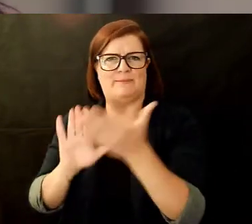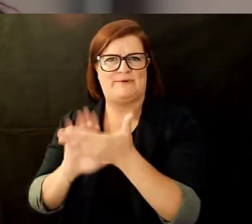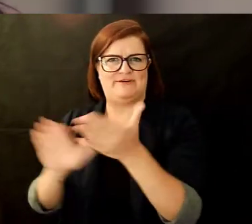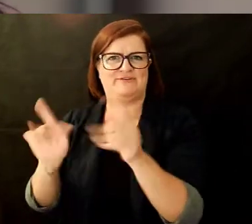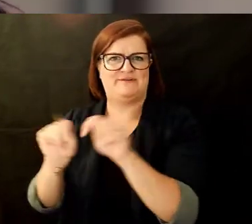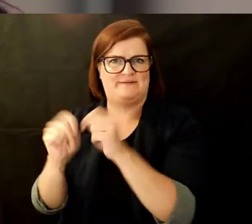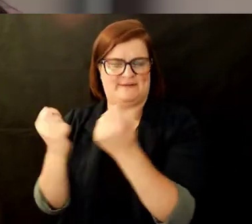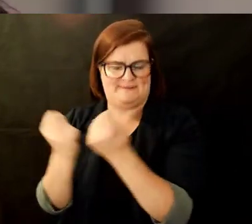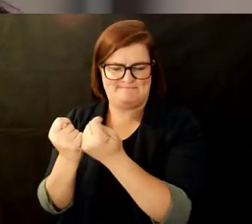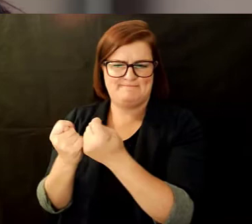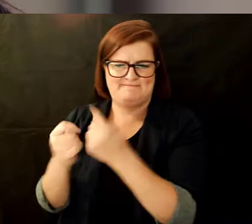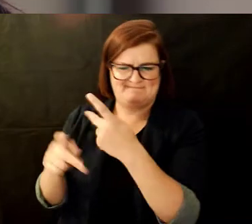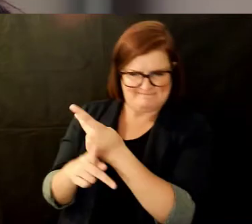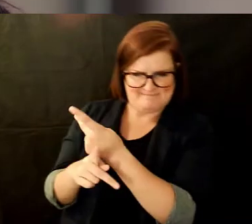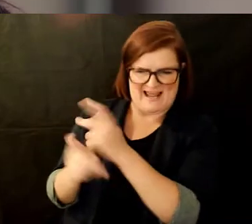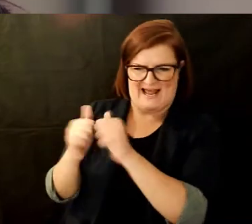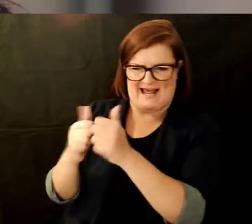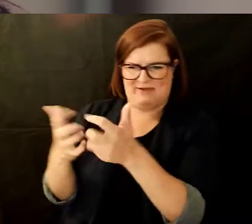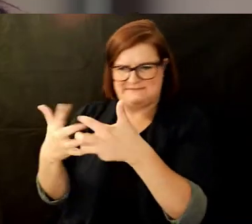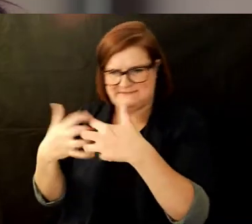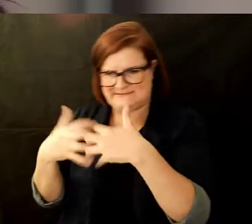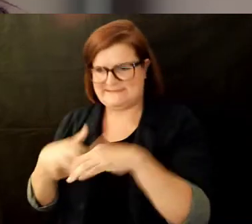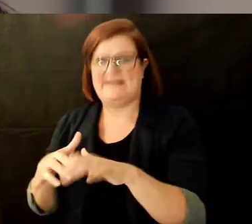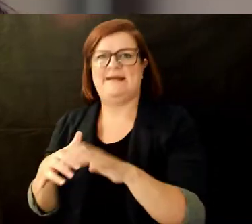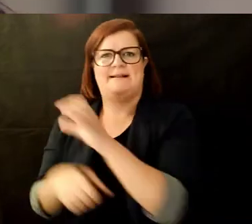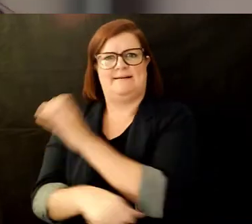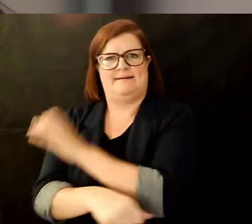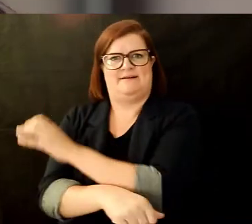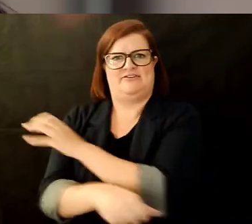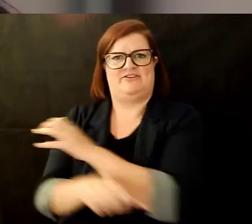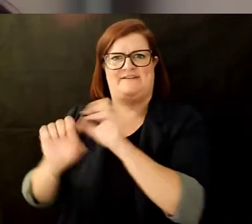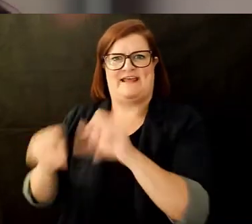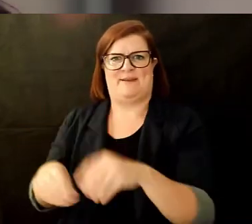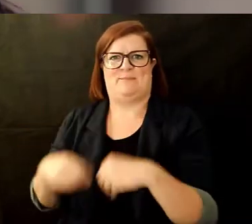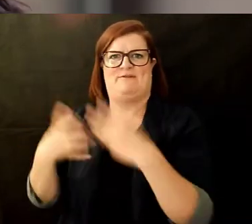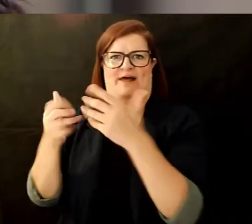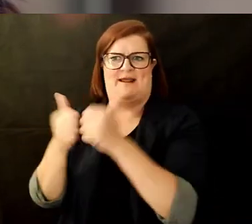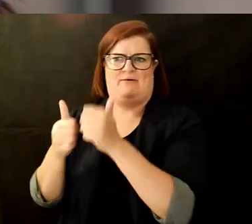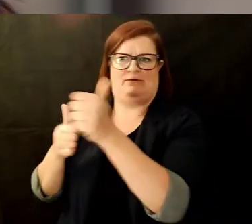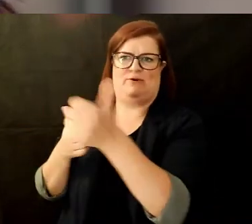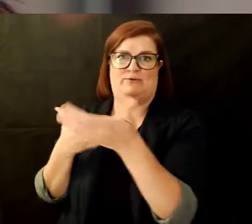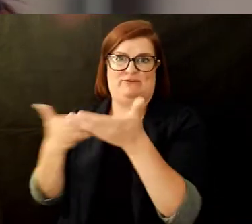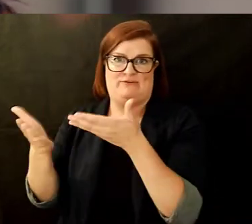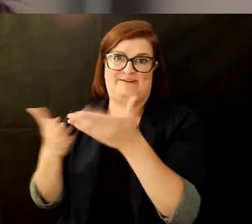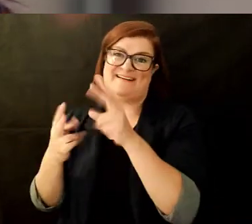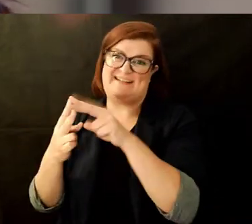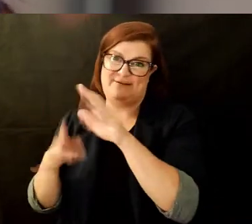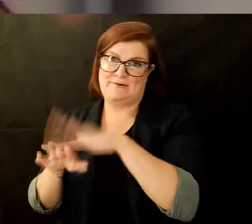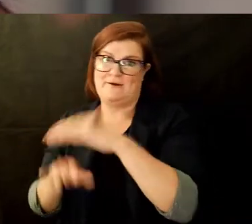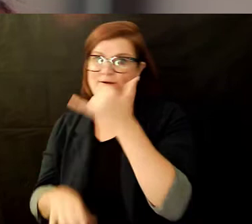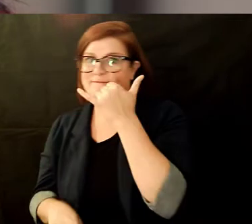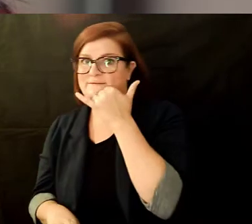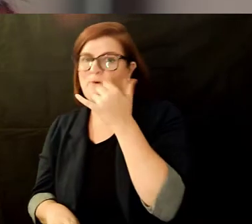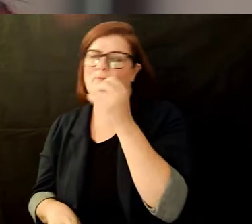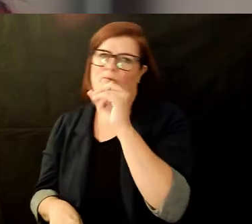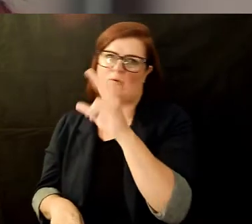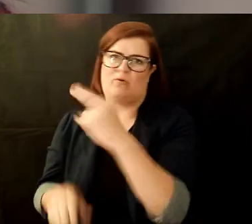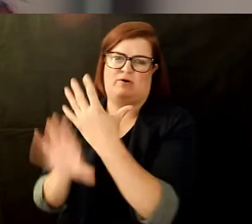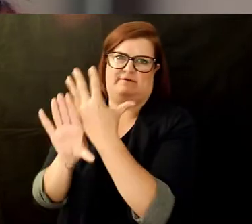to figure out workflows where our clinicians could provide services remotely, either via phone or preferably via video